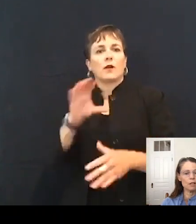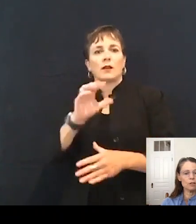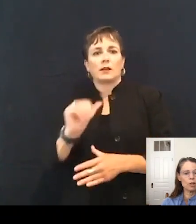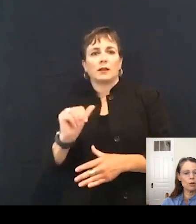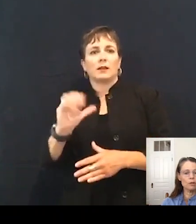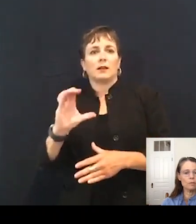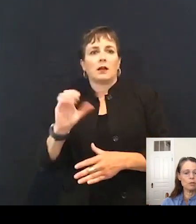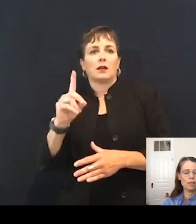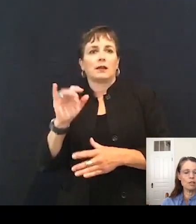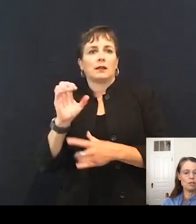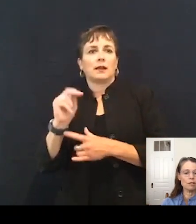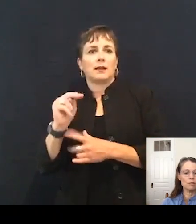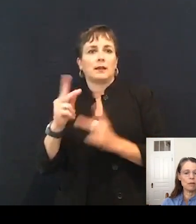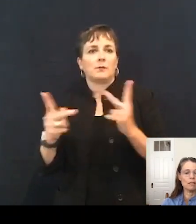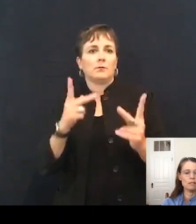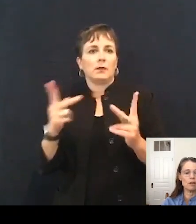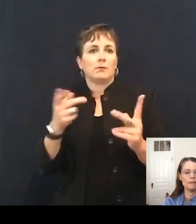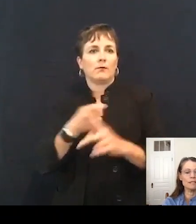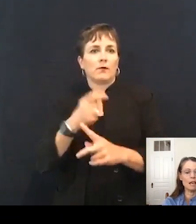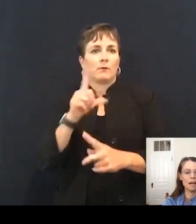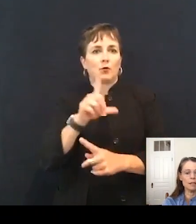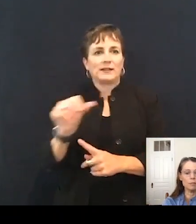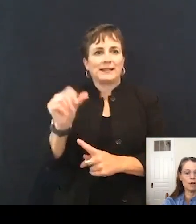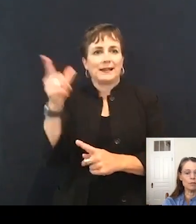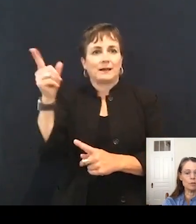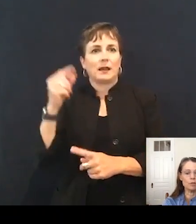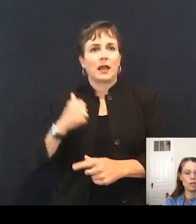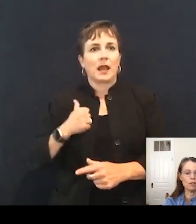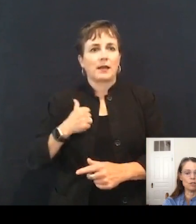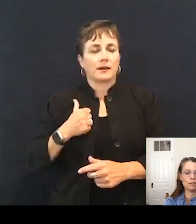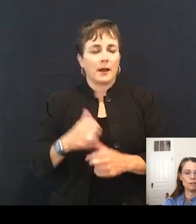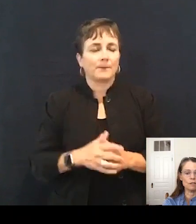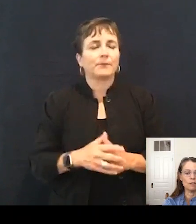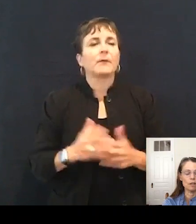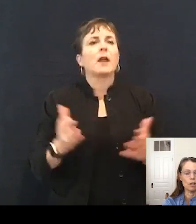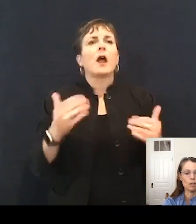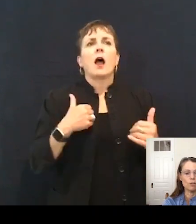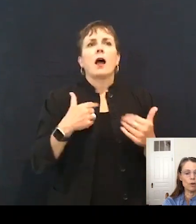I color coded the mutations based on the type of mutations,